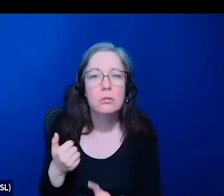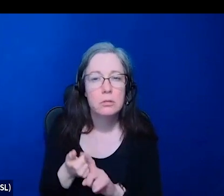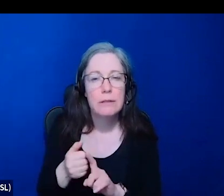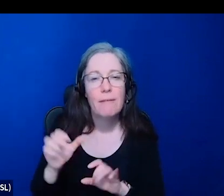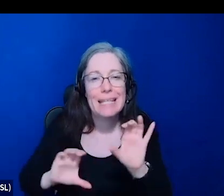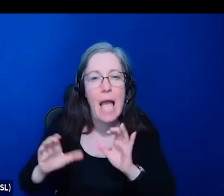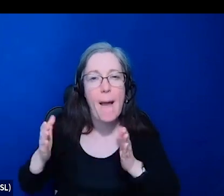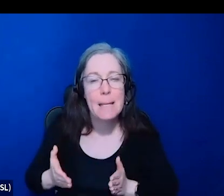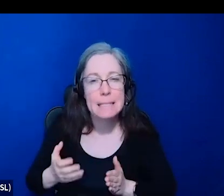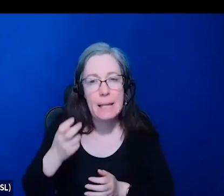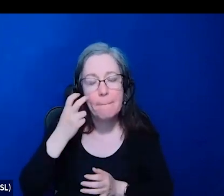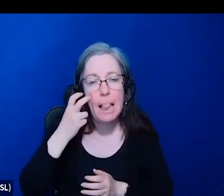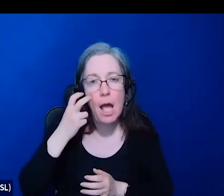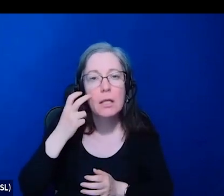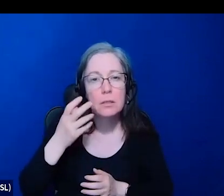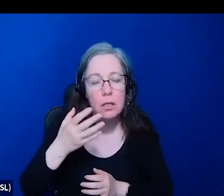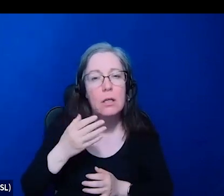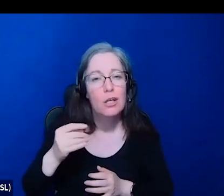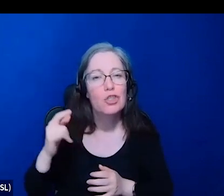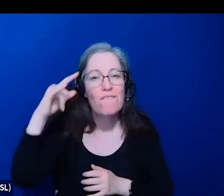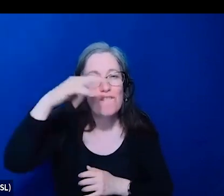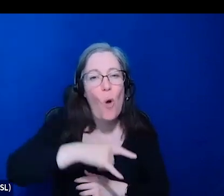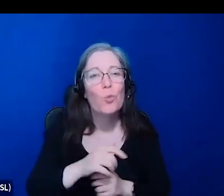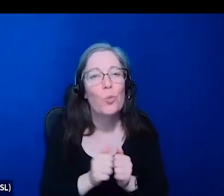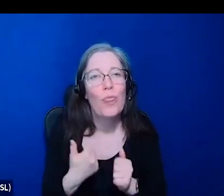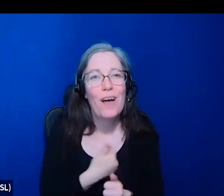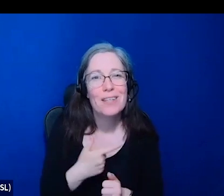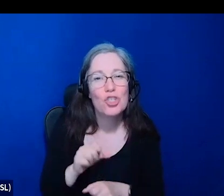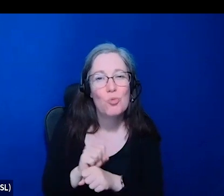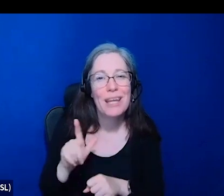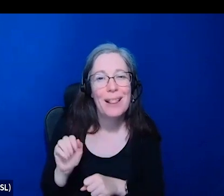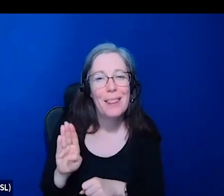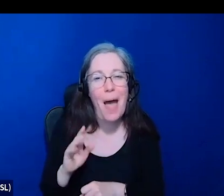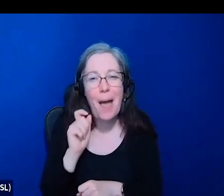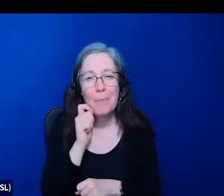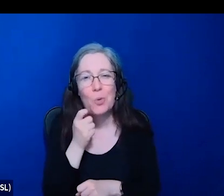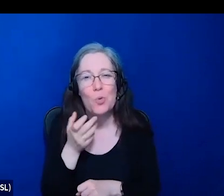and is blind and she's working in her lab, looking cool. The next slide, please.